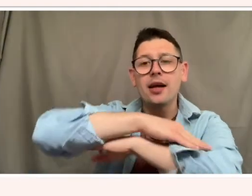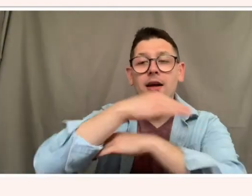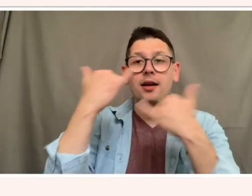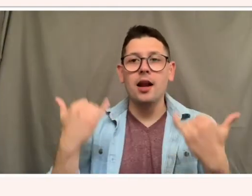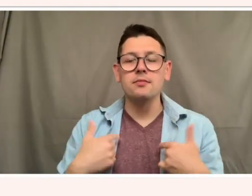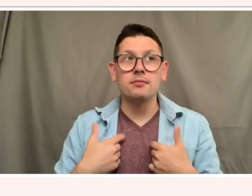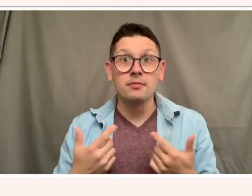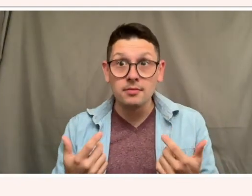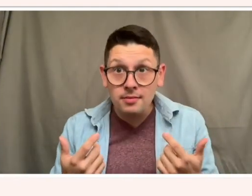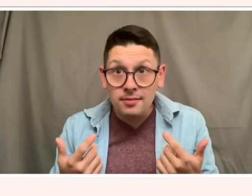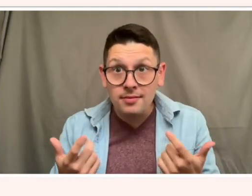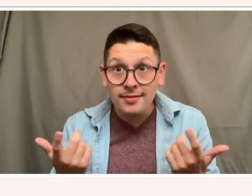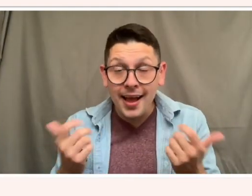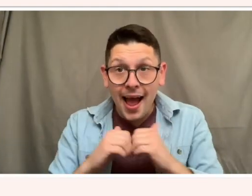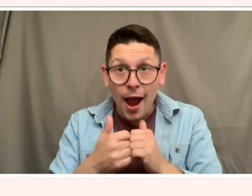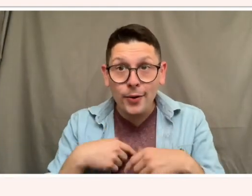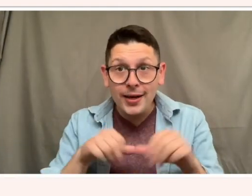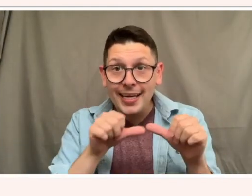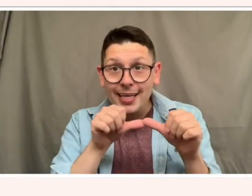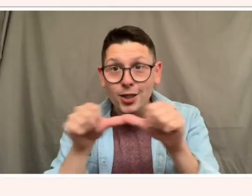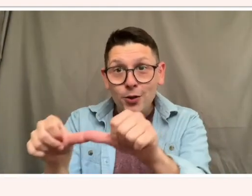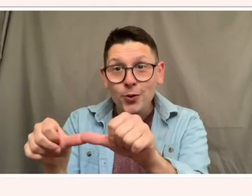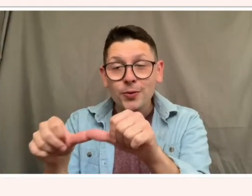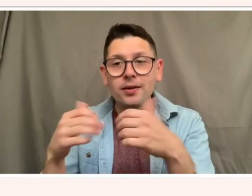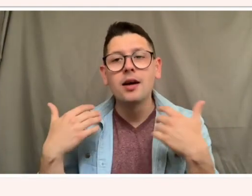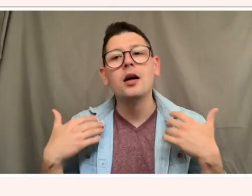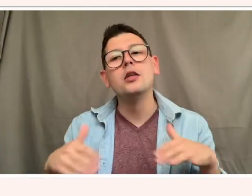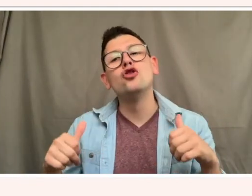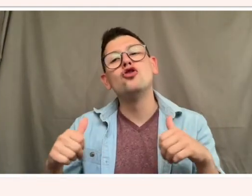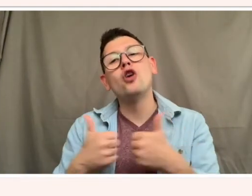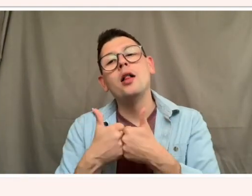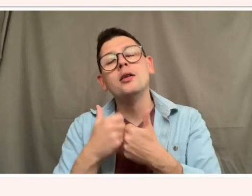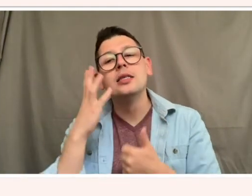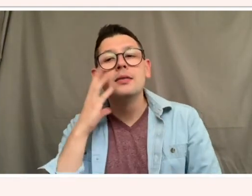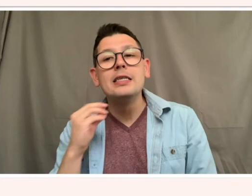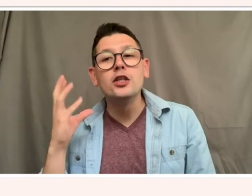That were pretty easy to take up the day, to now where we are trying